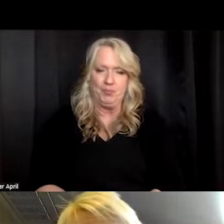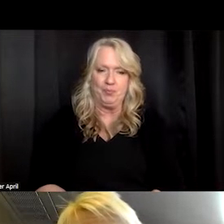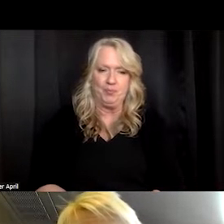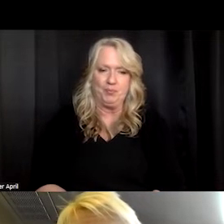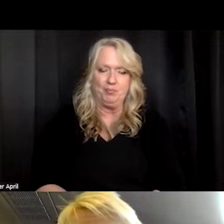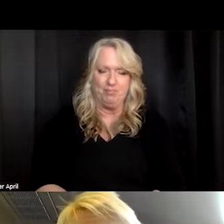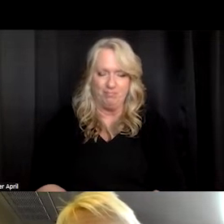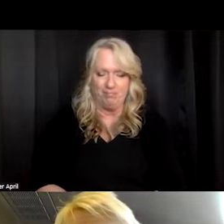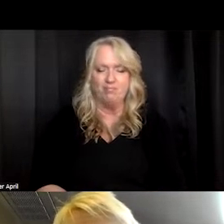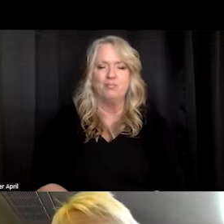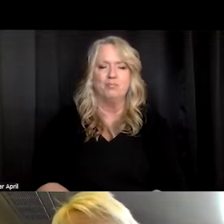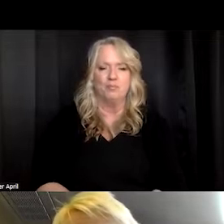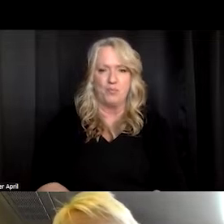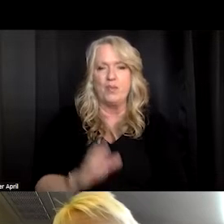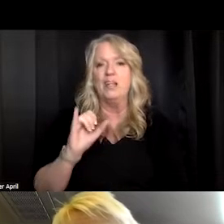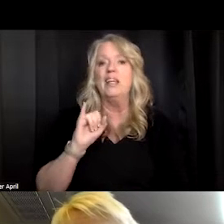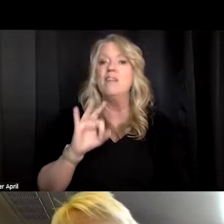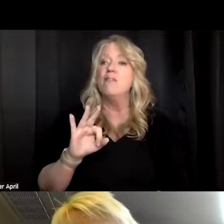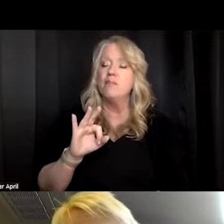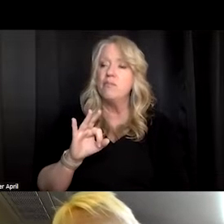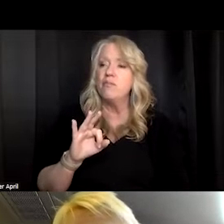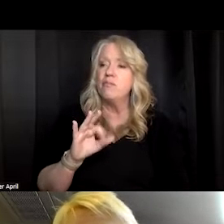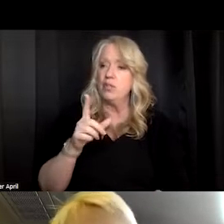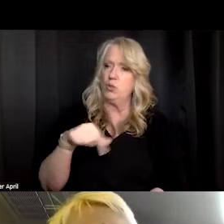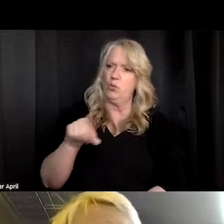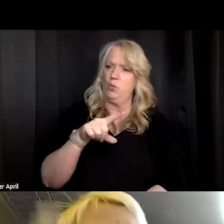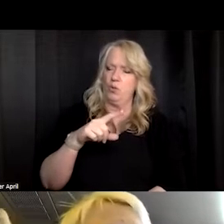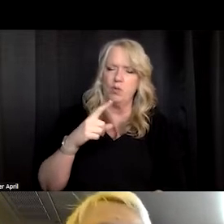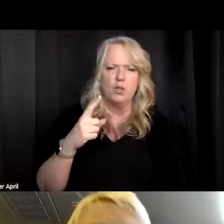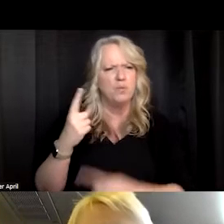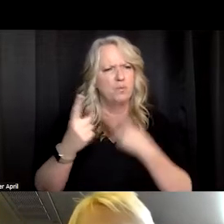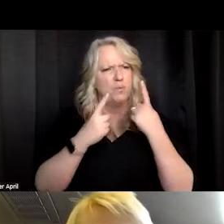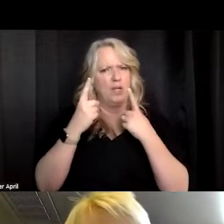SLIDE.